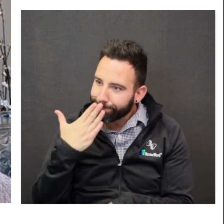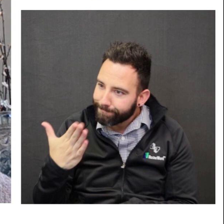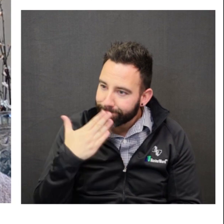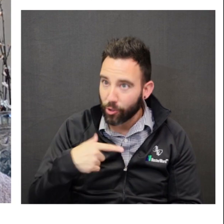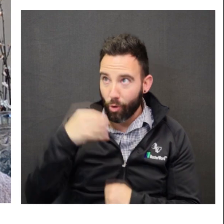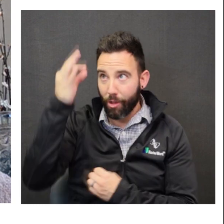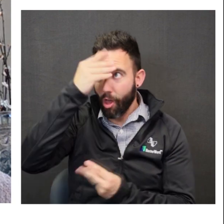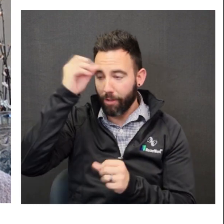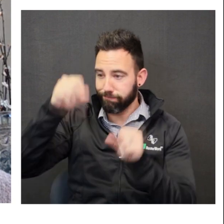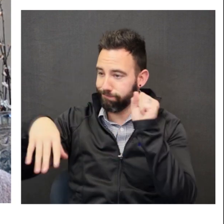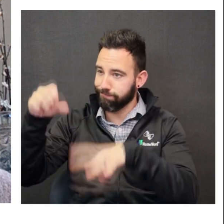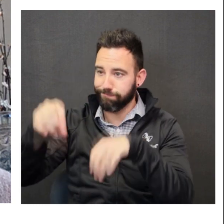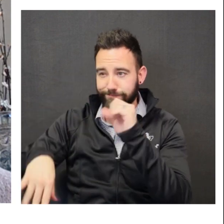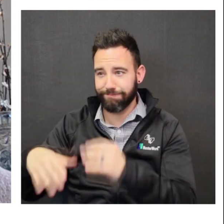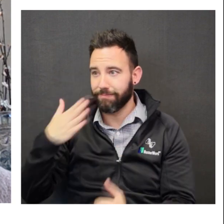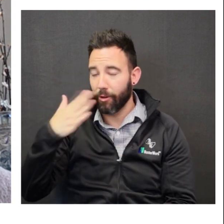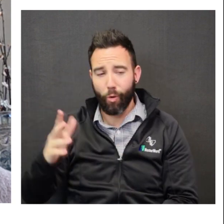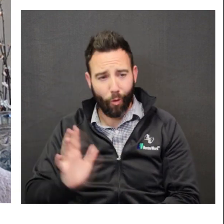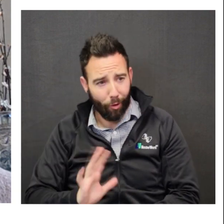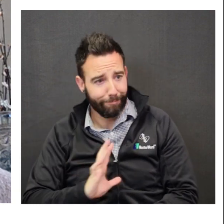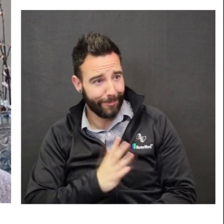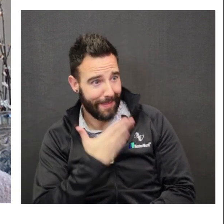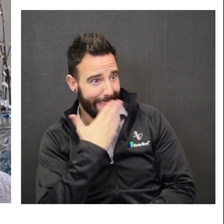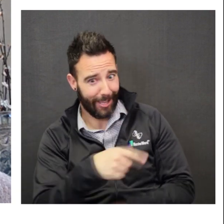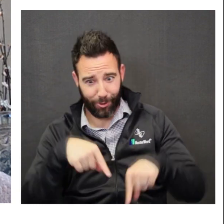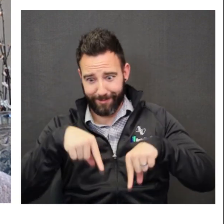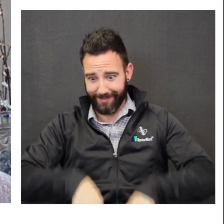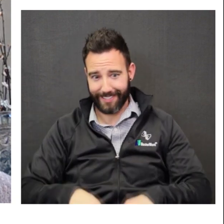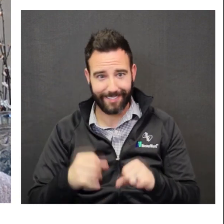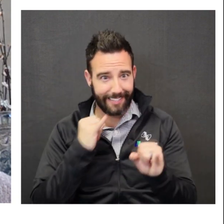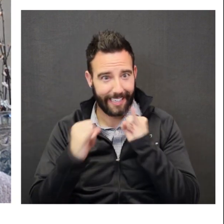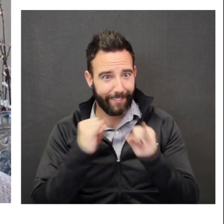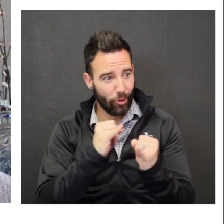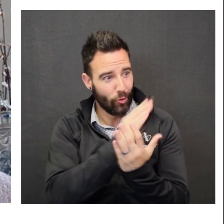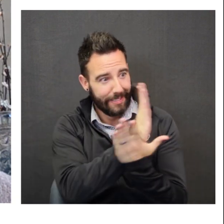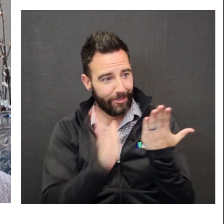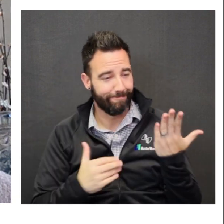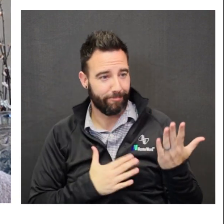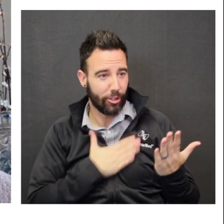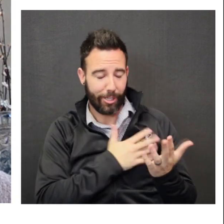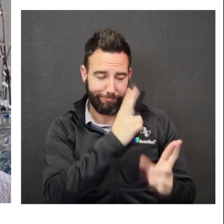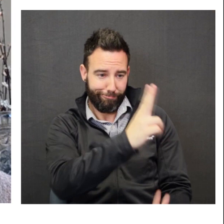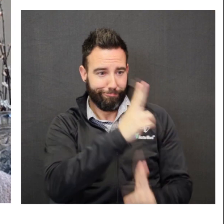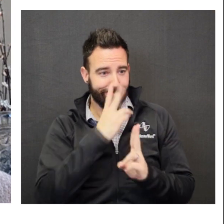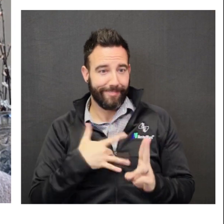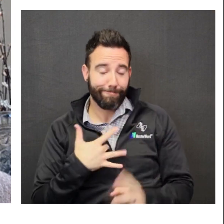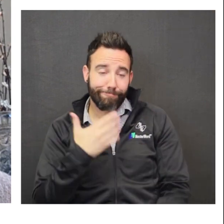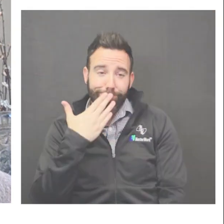and thank you for sharing your thoughts. No, thank you for doing this series, It's great. Thank you so much, I'm honored.